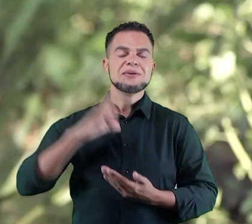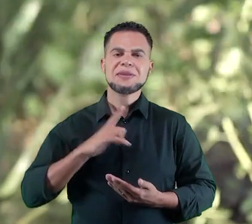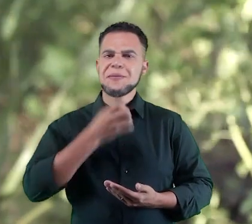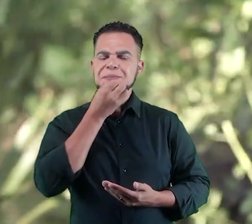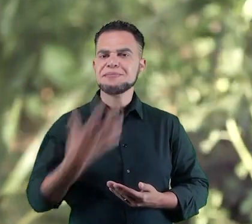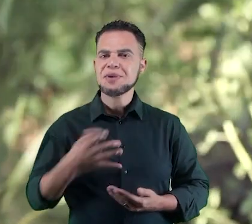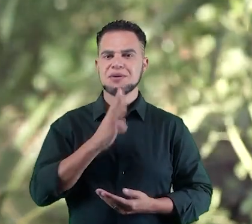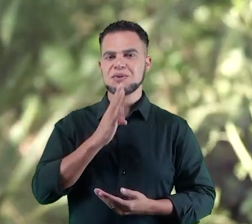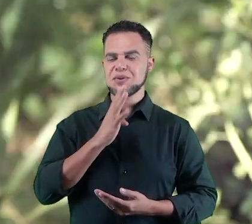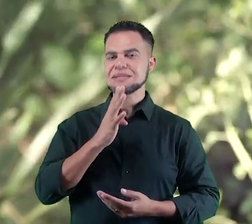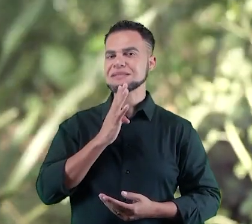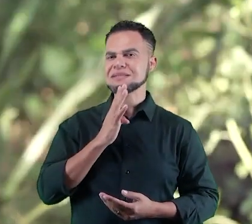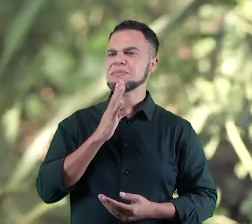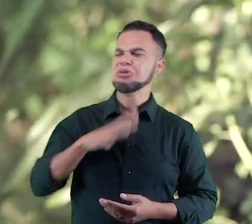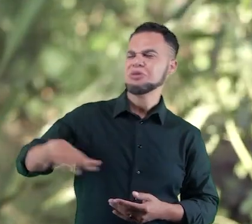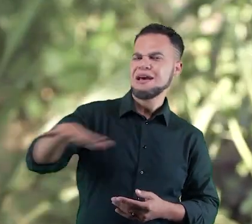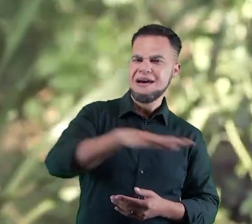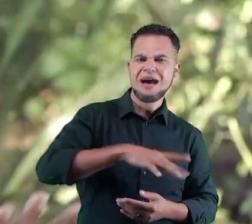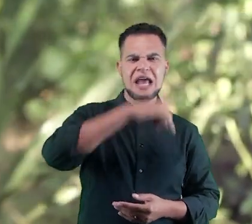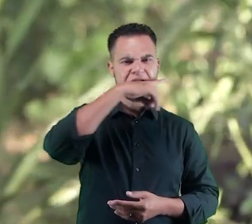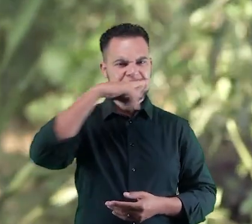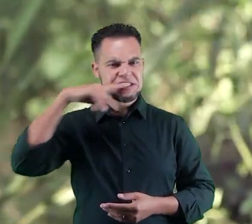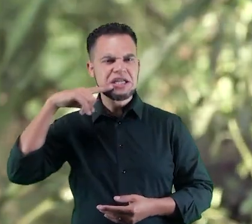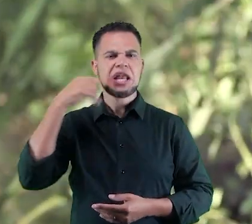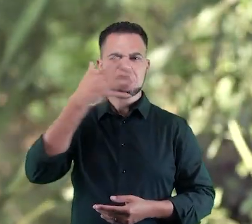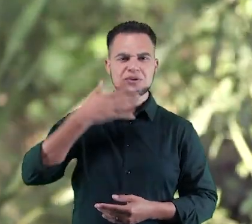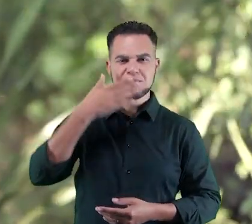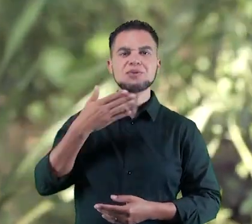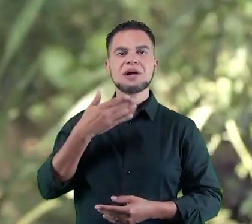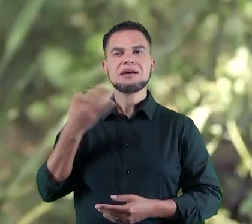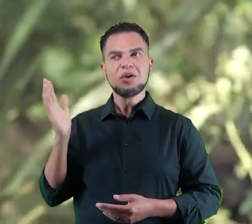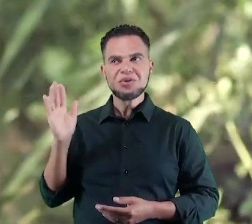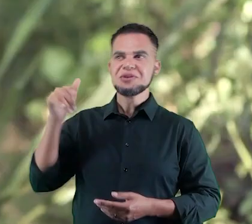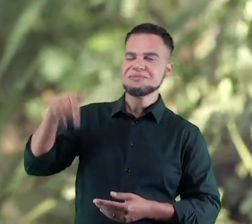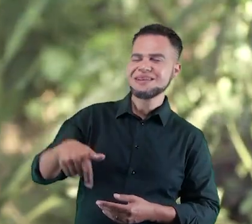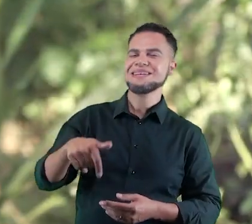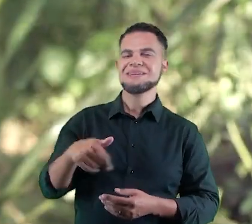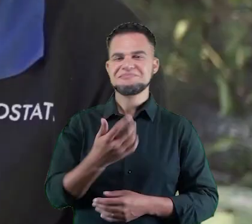good knowledge from the middle of the sugarcane crops and I brought it here, to the trees.